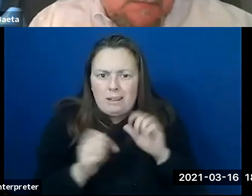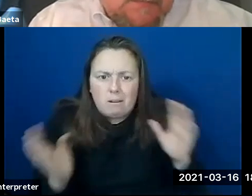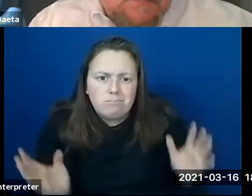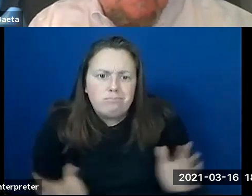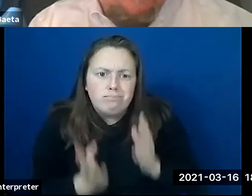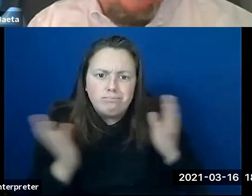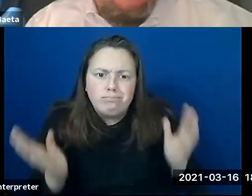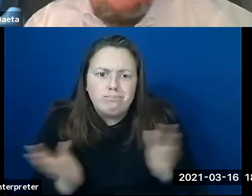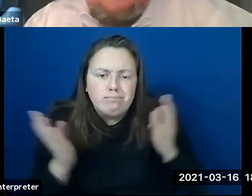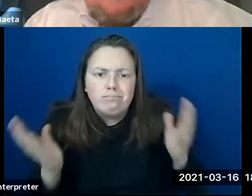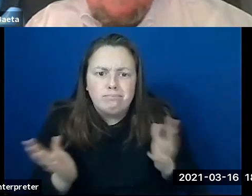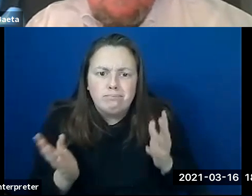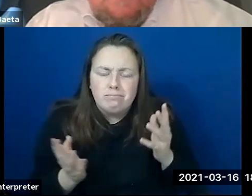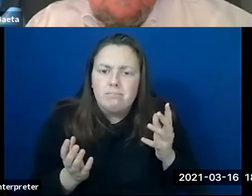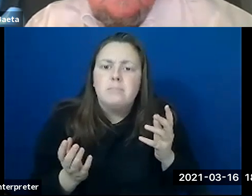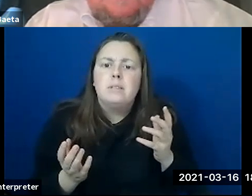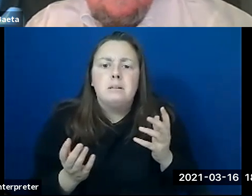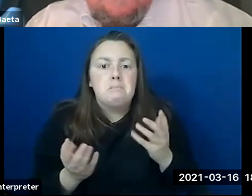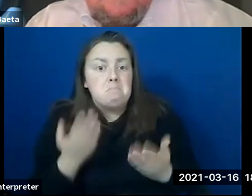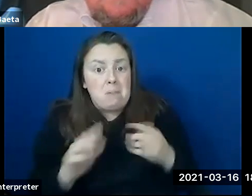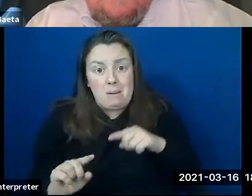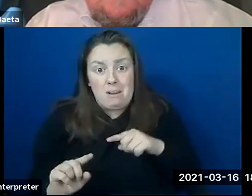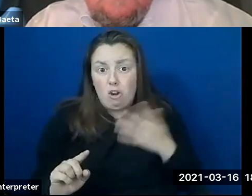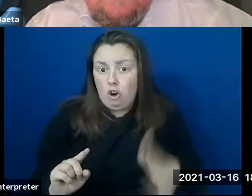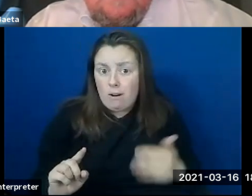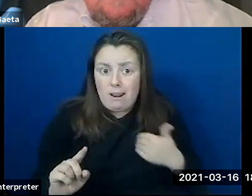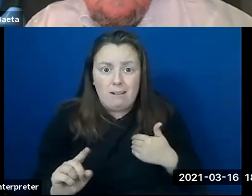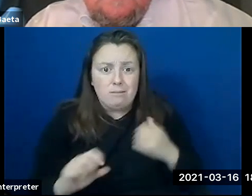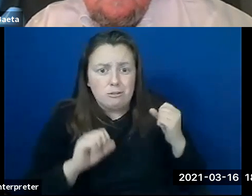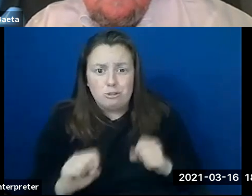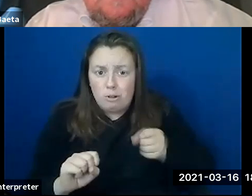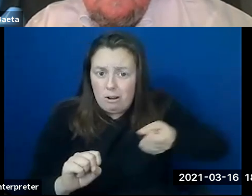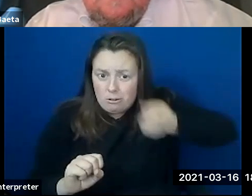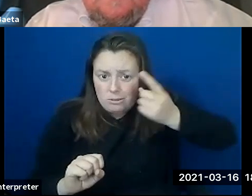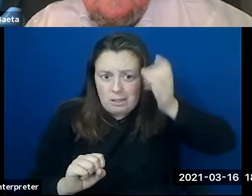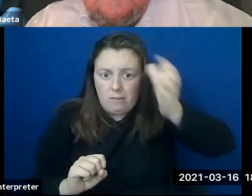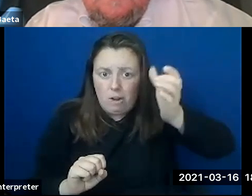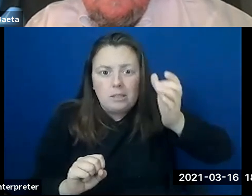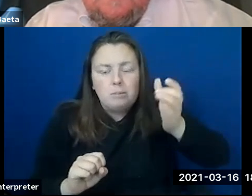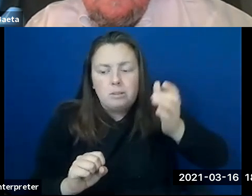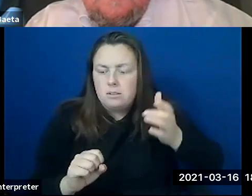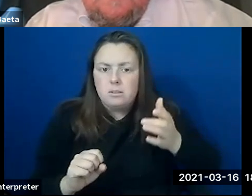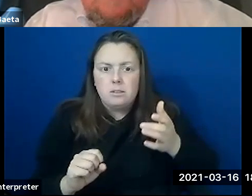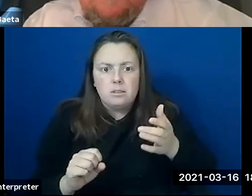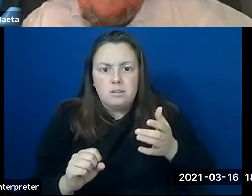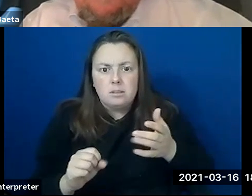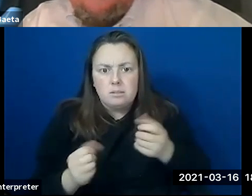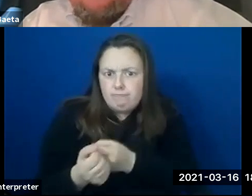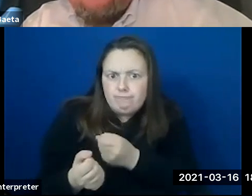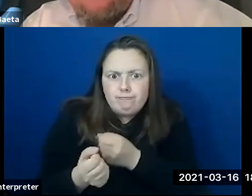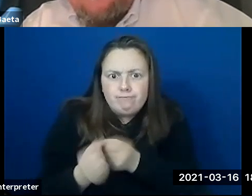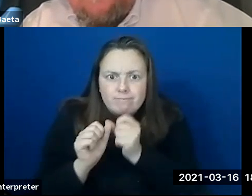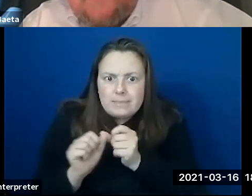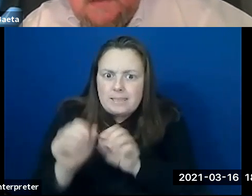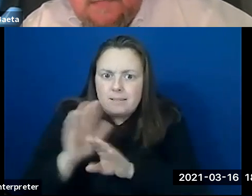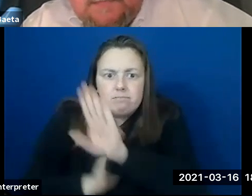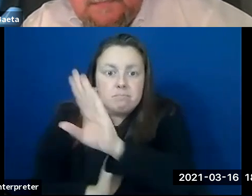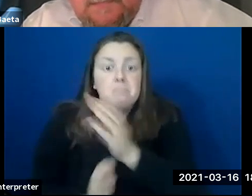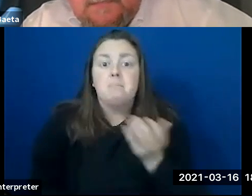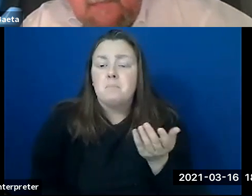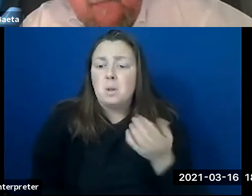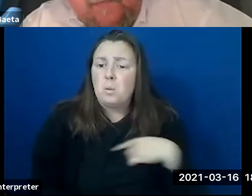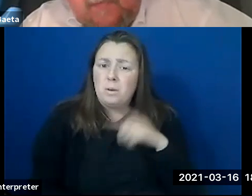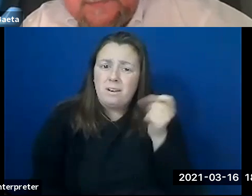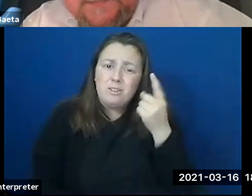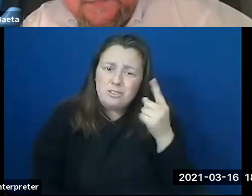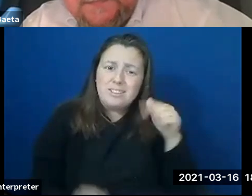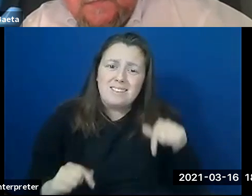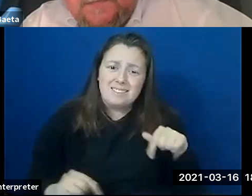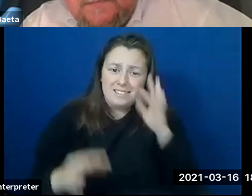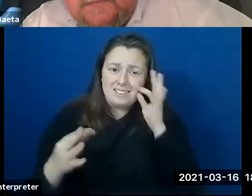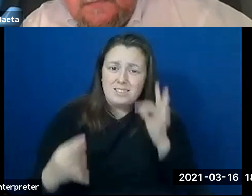Jennifer ONeill: They have a stronger understanding of certain concepts really accelerate that curriculum piece so um you know we understand for families that this is a difficult decision, but if that they are.